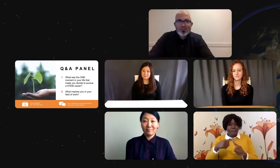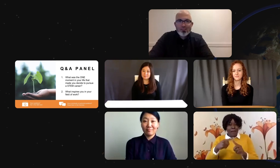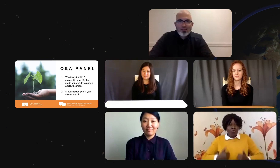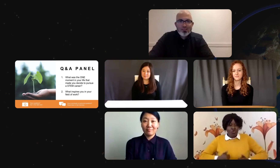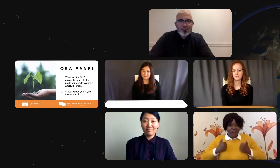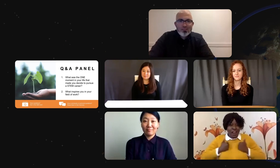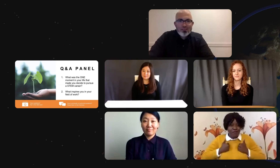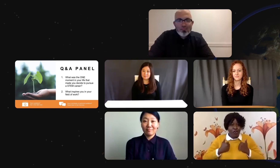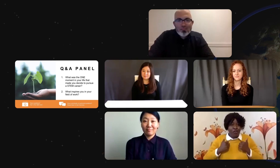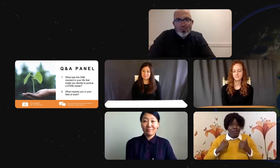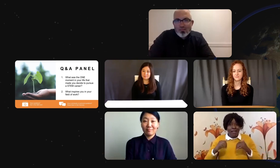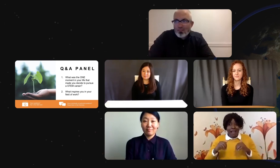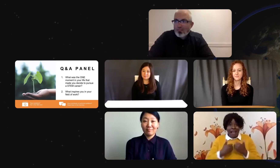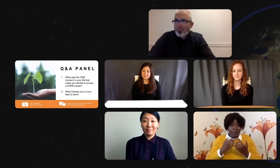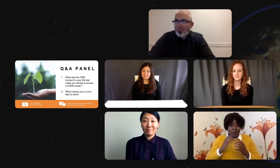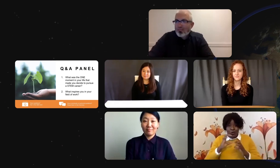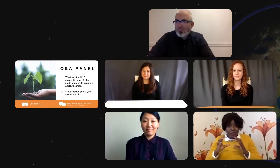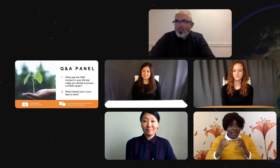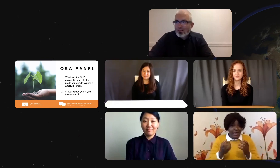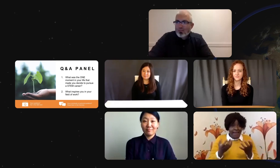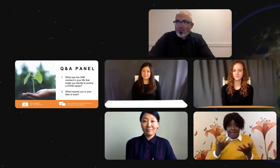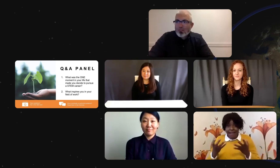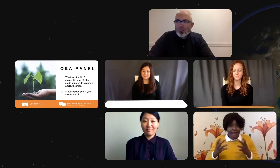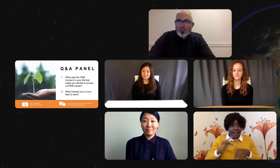Middle school was just about survival, not communication.